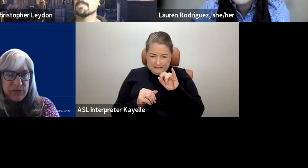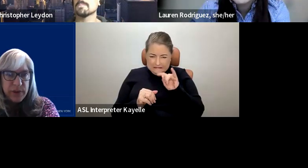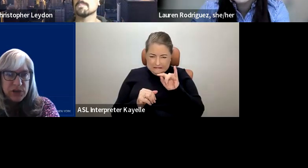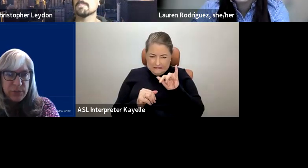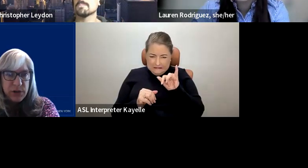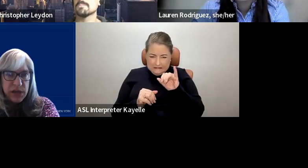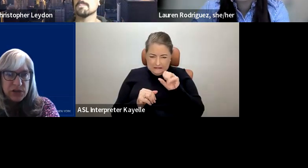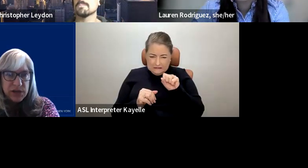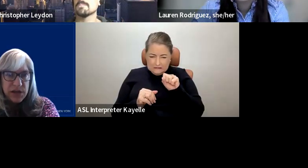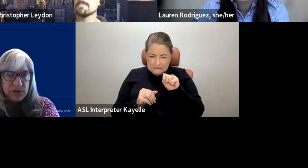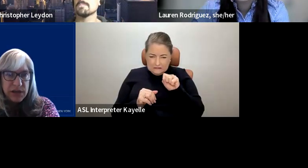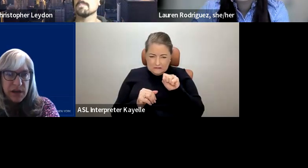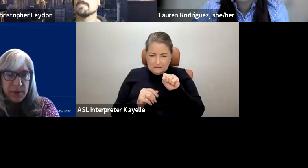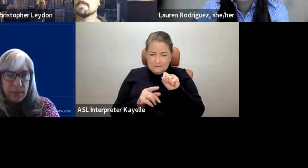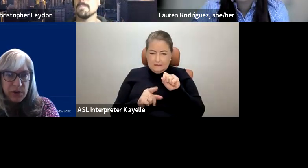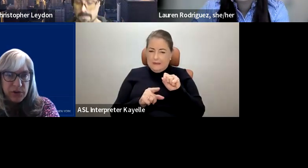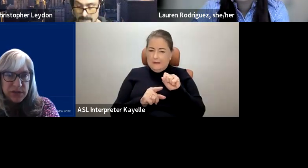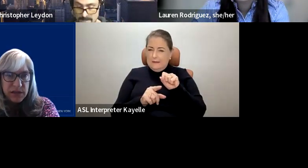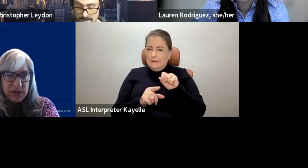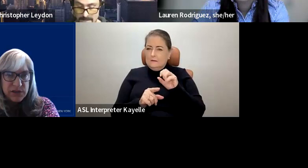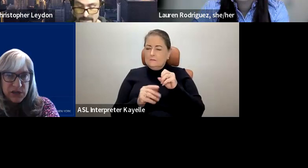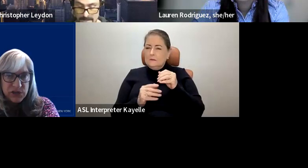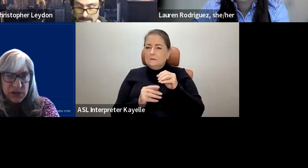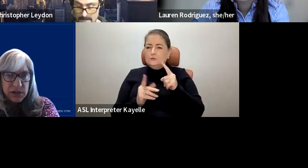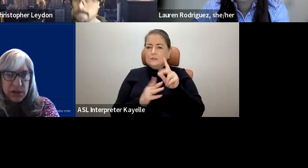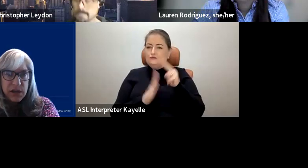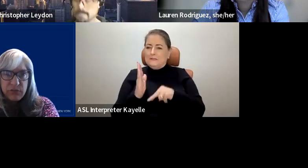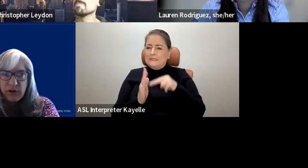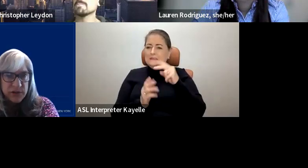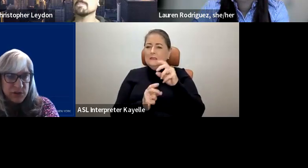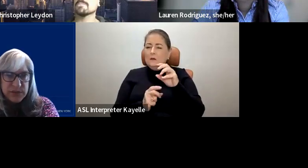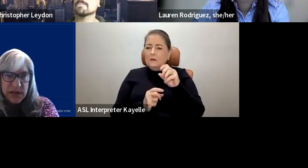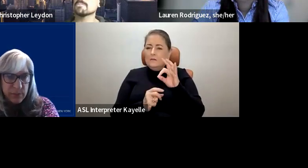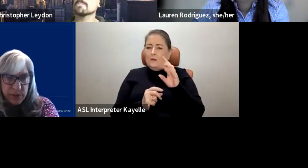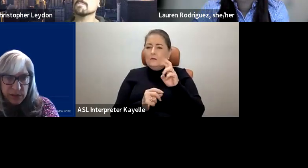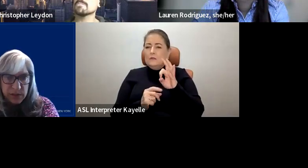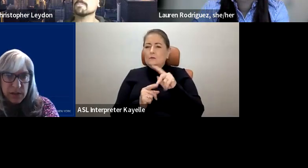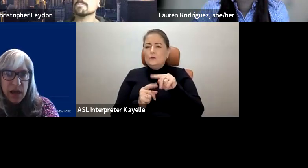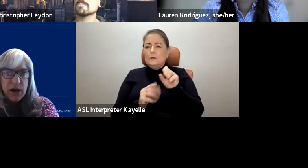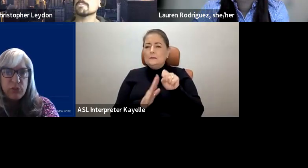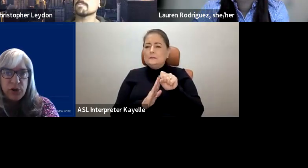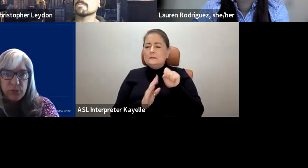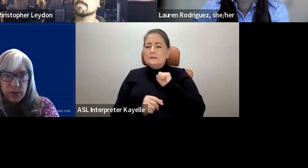information communication technology and upcoming New York state legislation, reference to a Senate bill on our procurement approach.